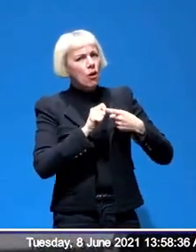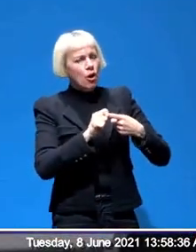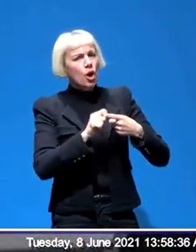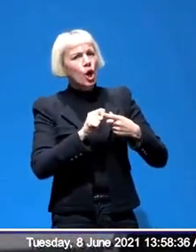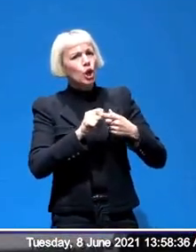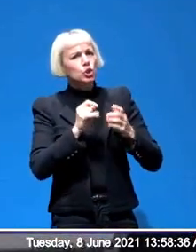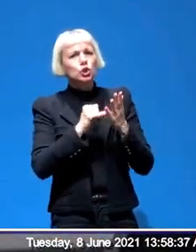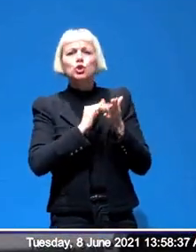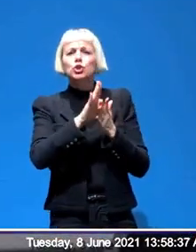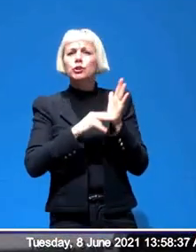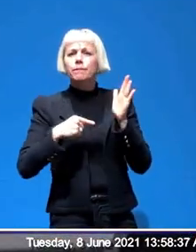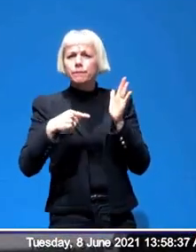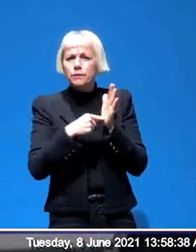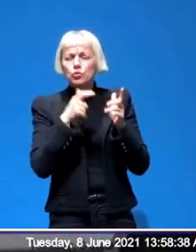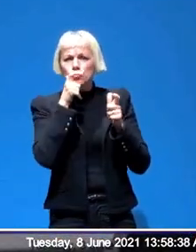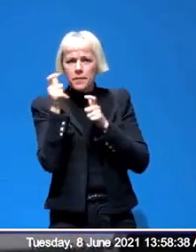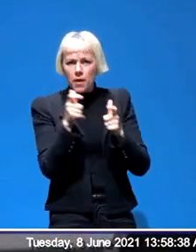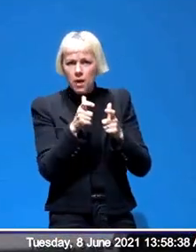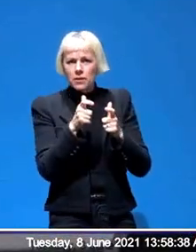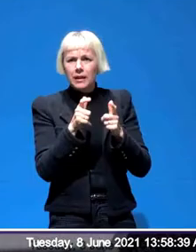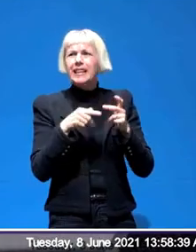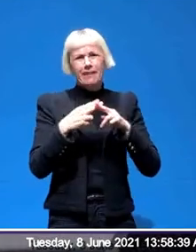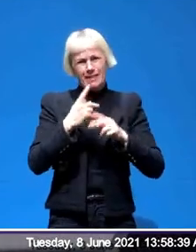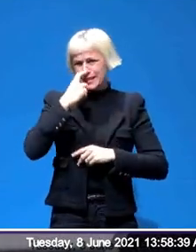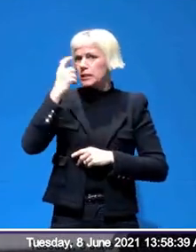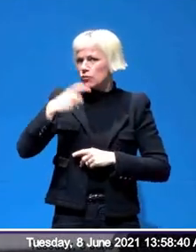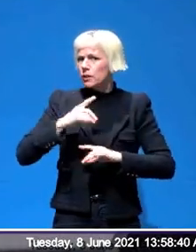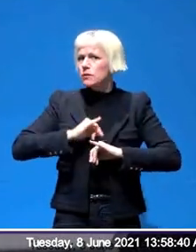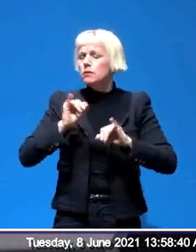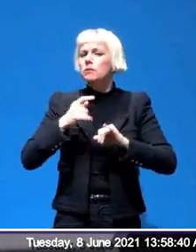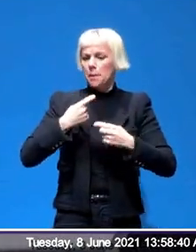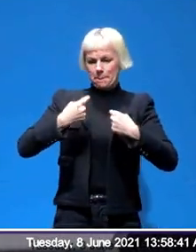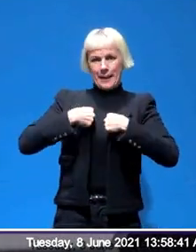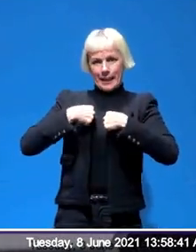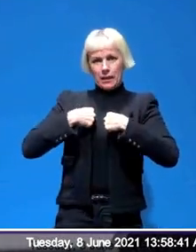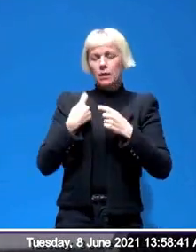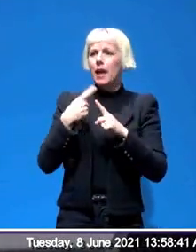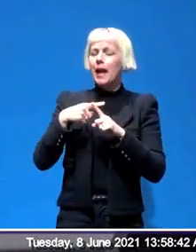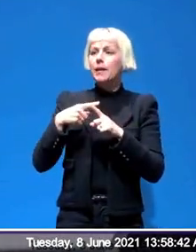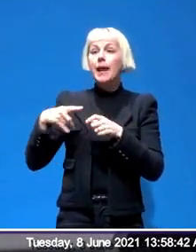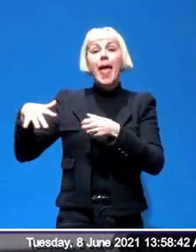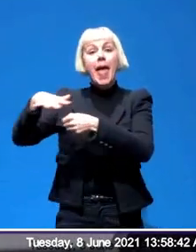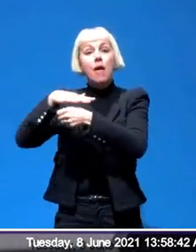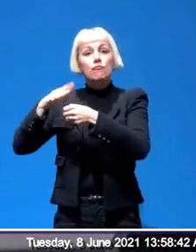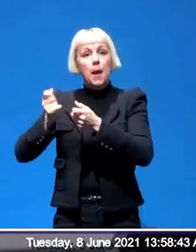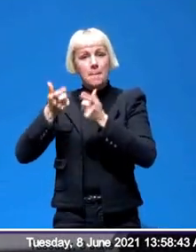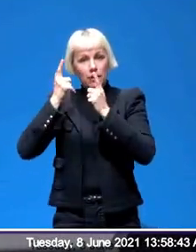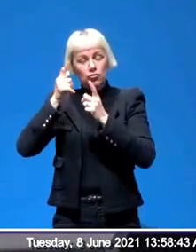Depending on the severity, myself, the area manager, the regional manager,